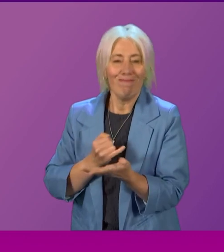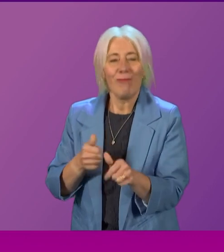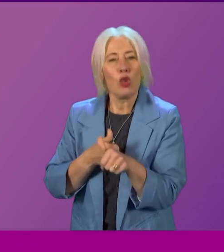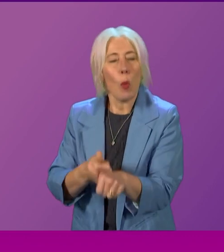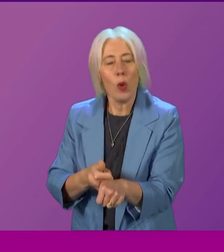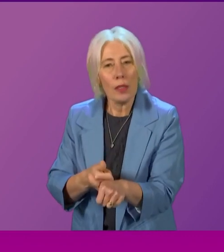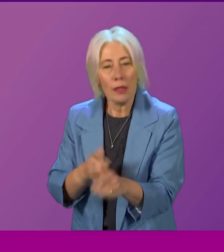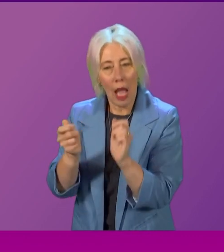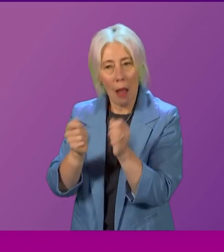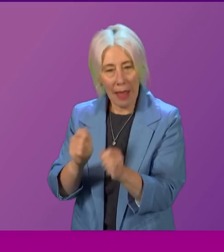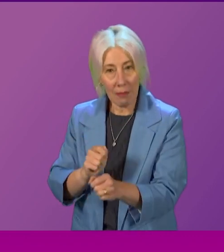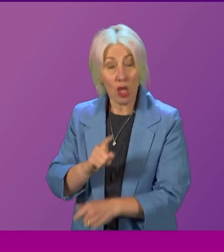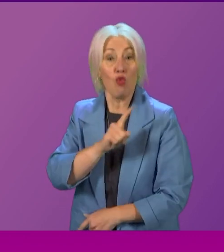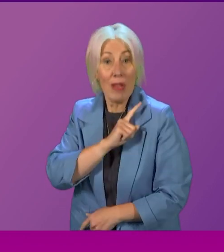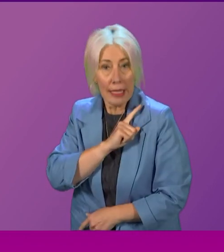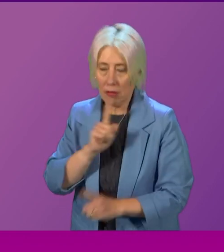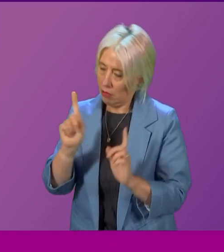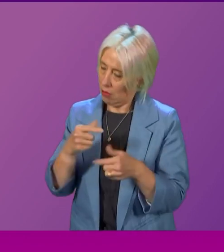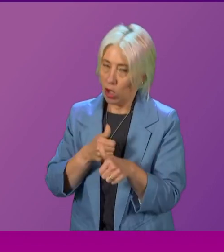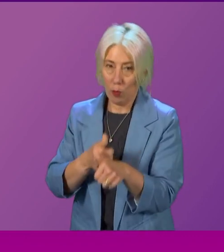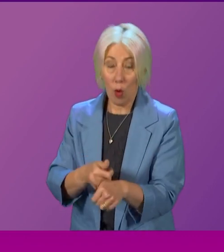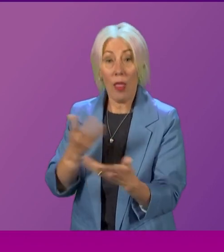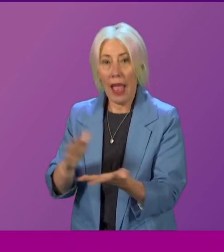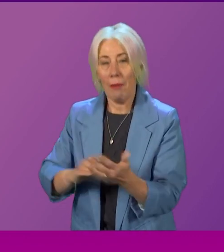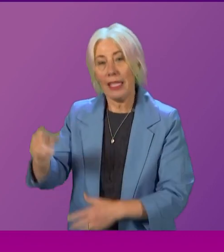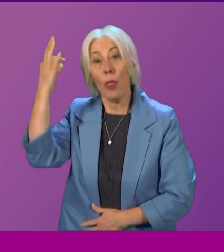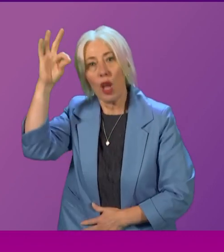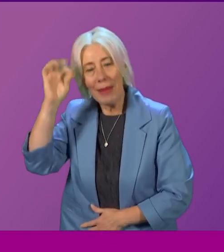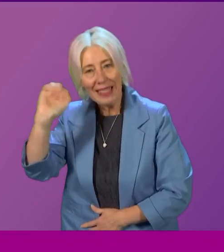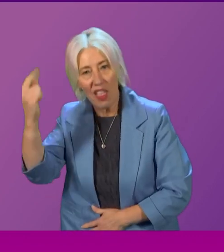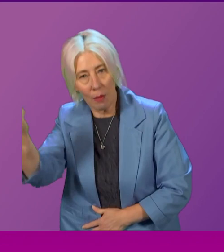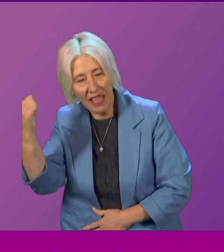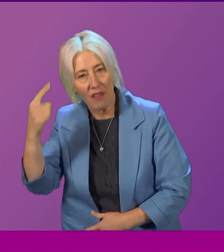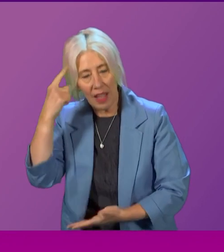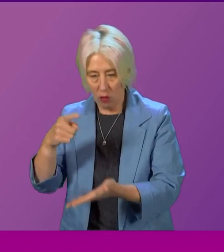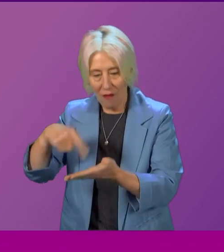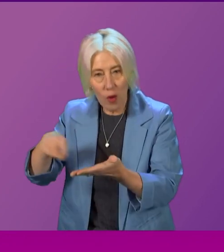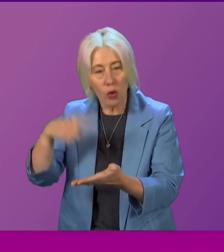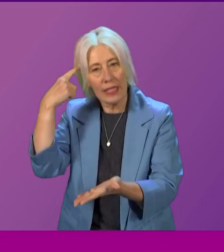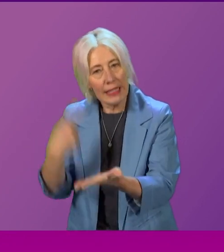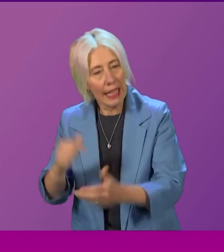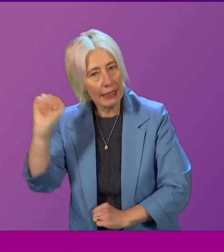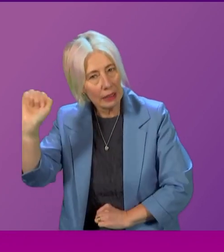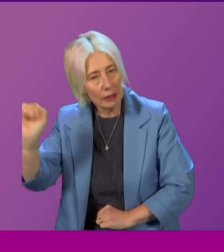It is then for the committee to vote and to decide on those matters—and, ultimately,